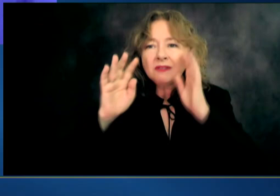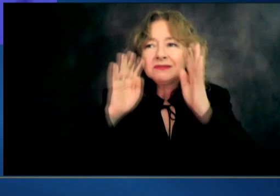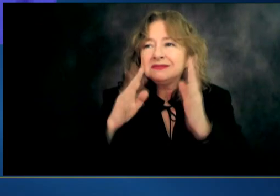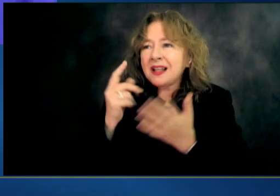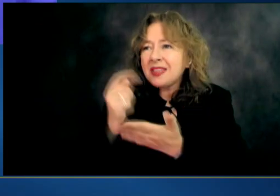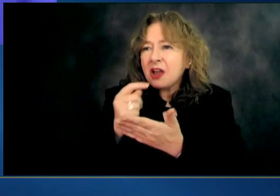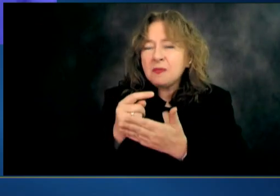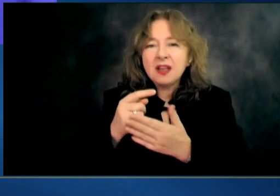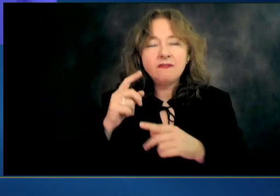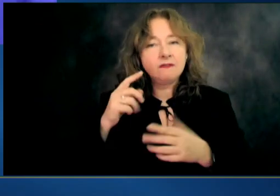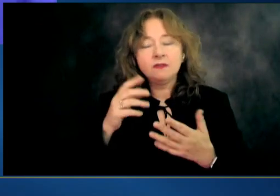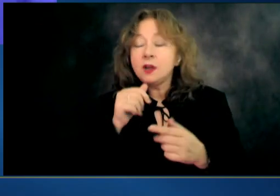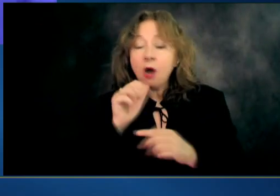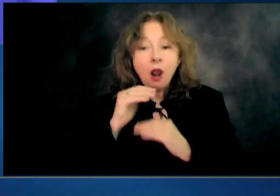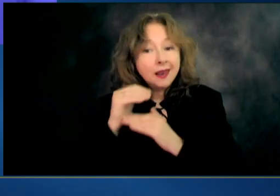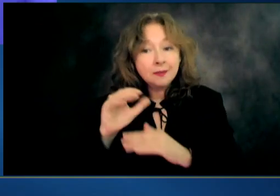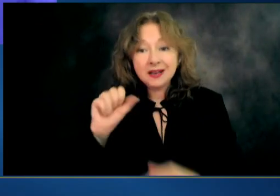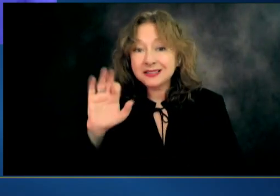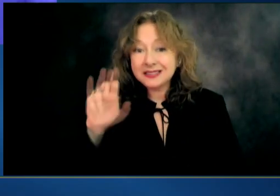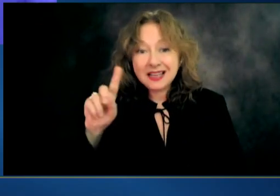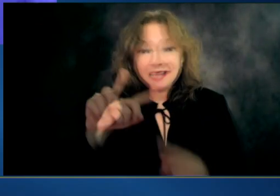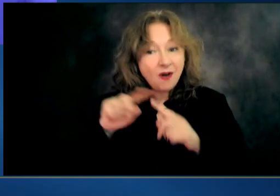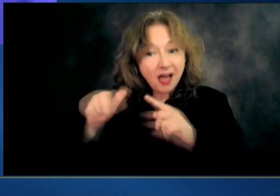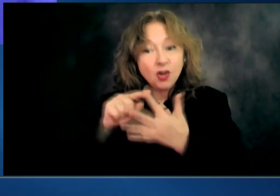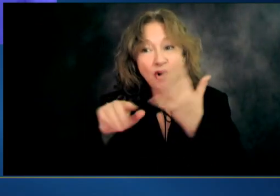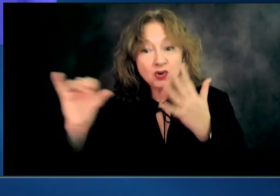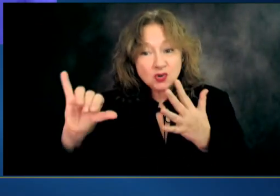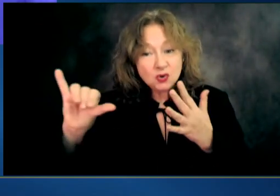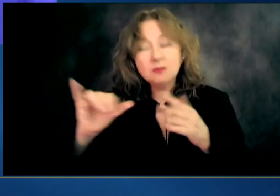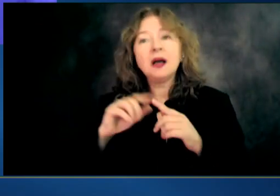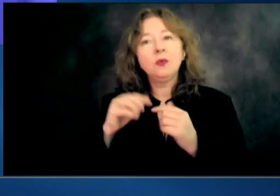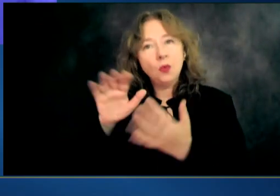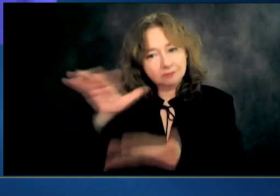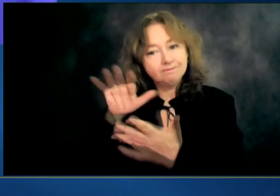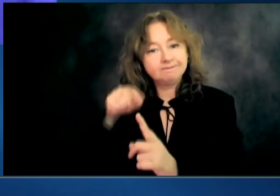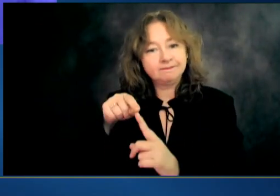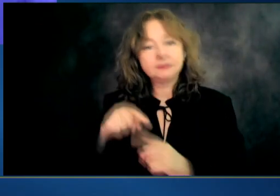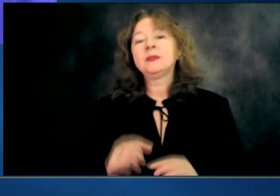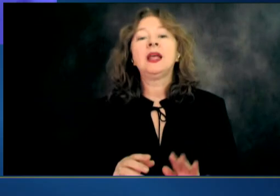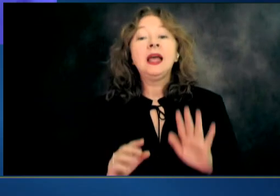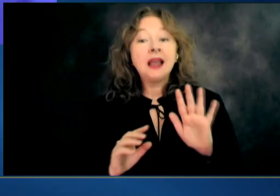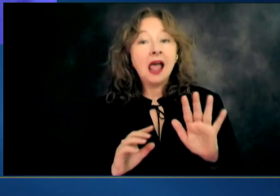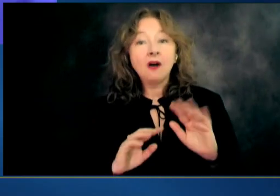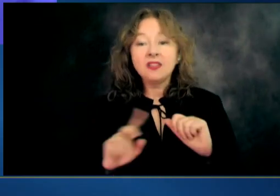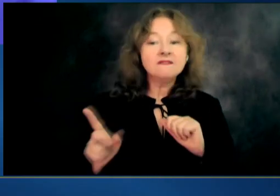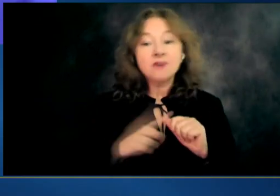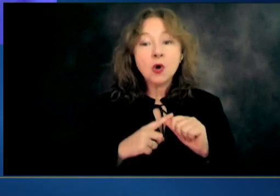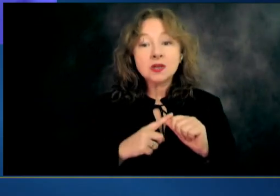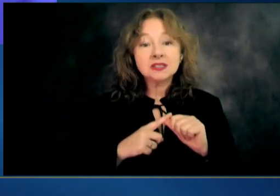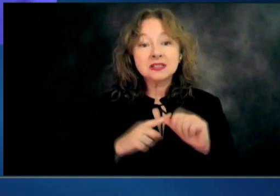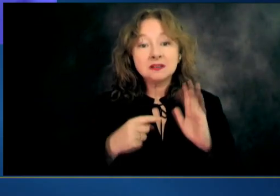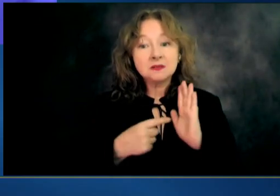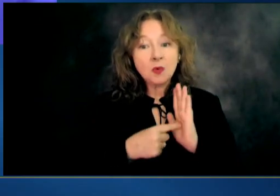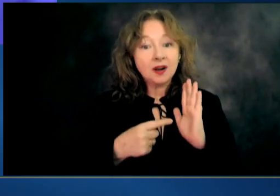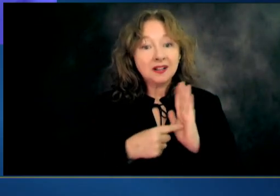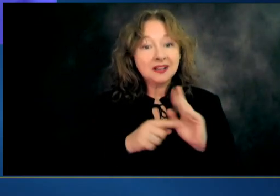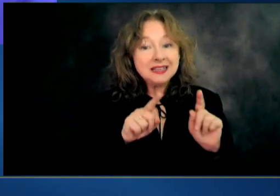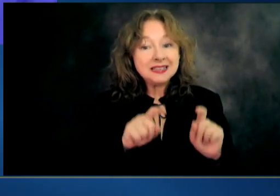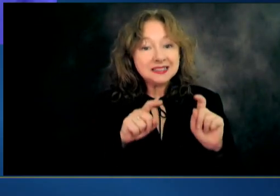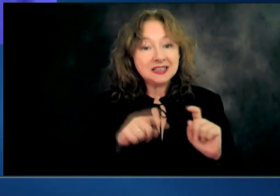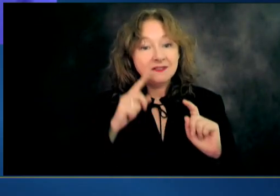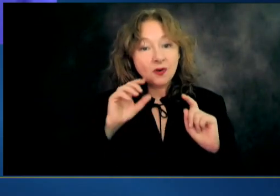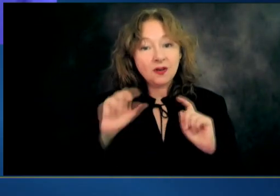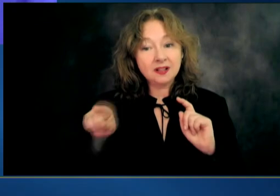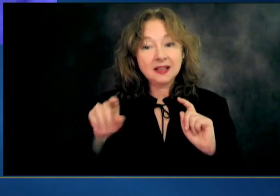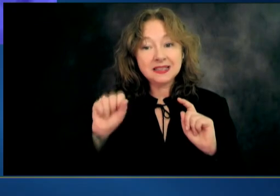of illnesses. But here's the good news. The very first test model for this new approach to try to